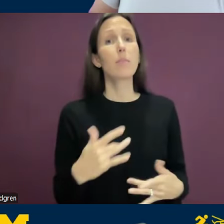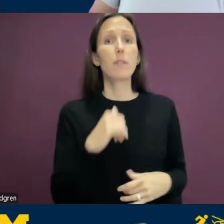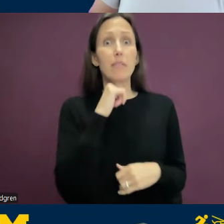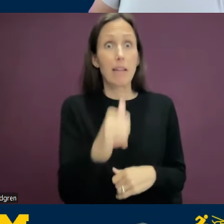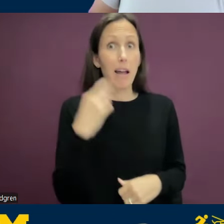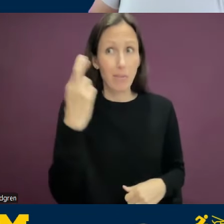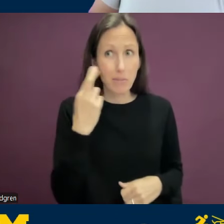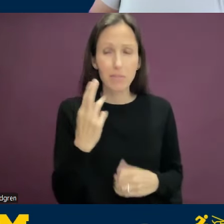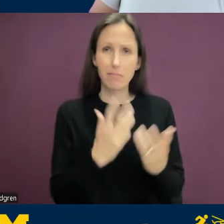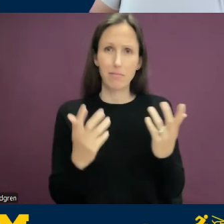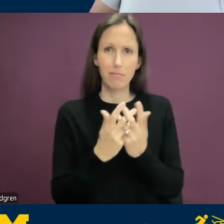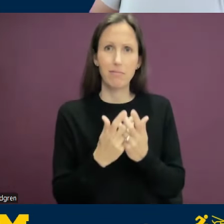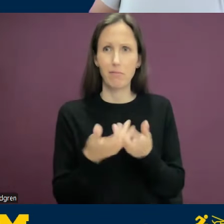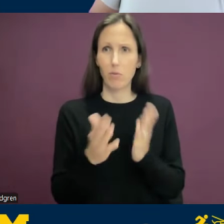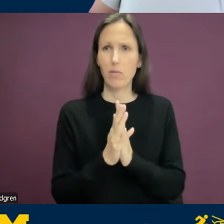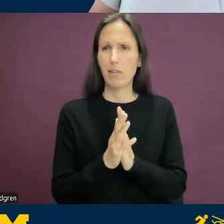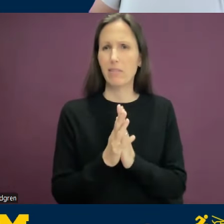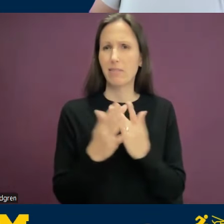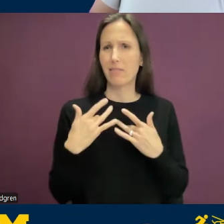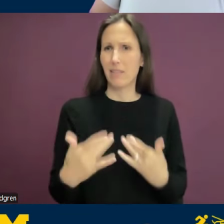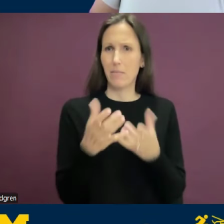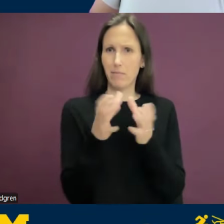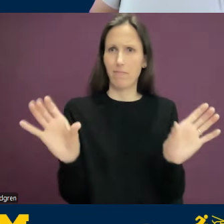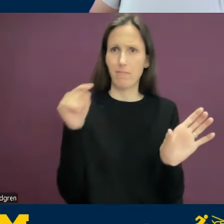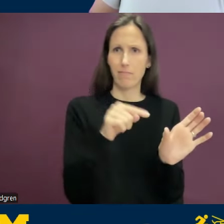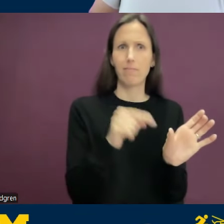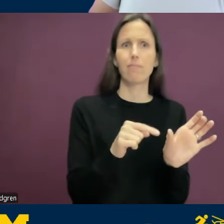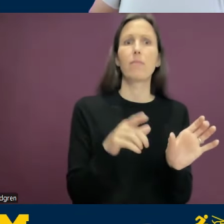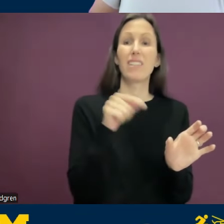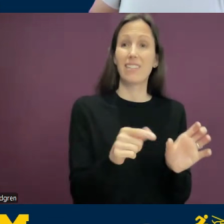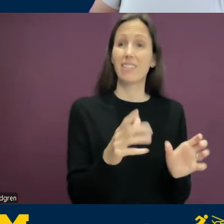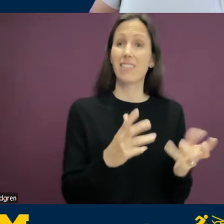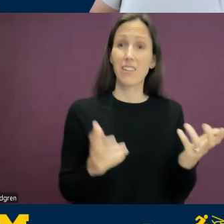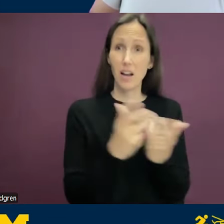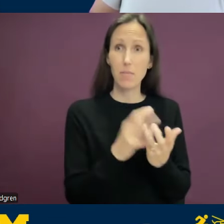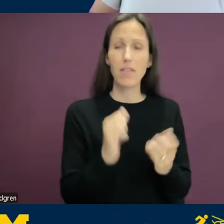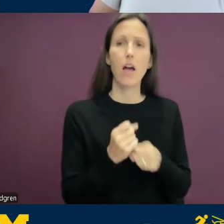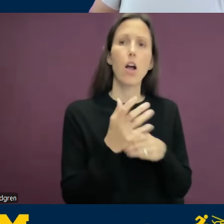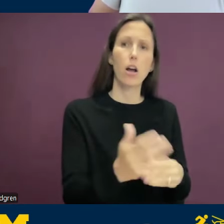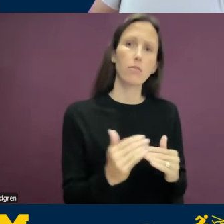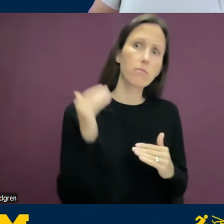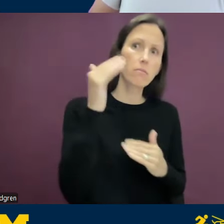can fall into two categories. The first is an accommodation that poses an undue hardship or burden to the unit,